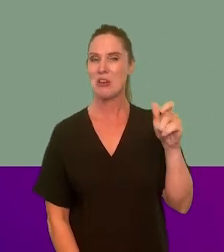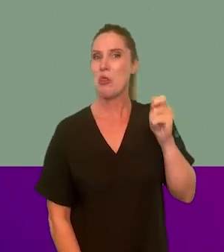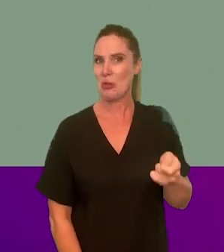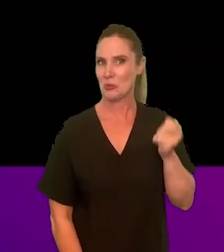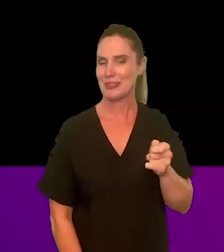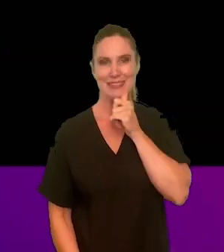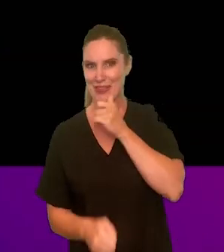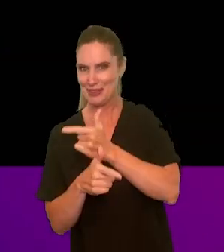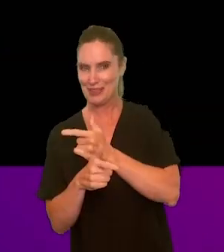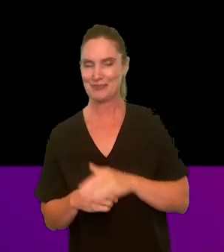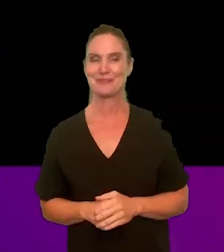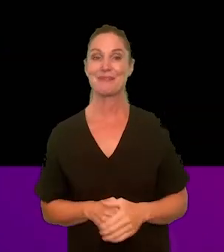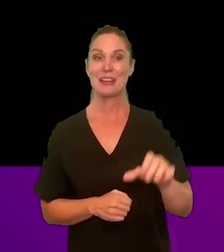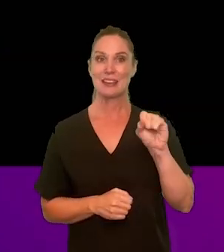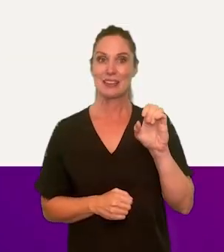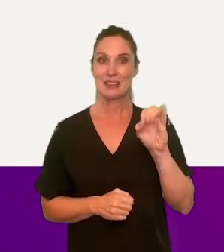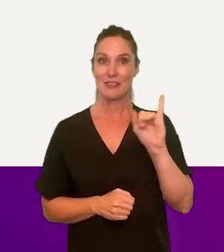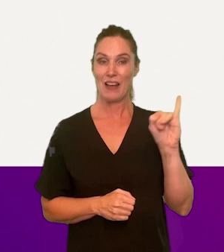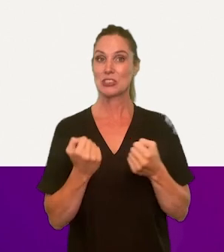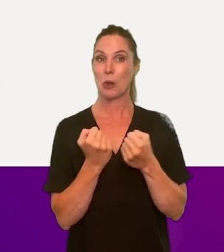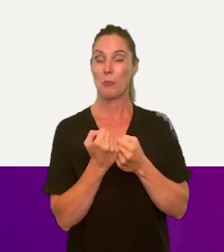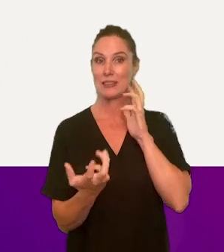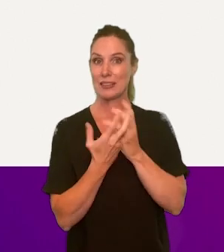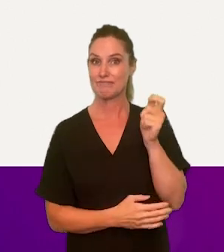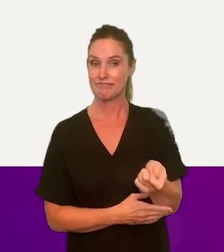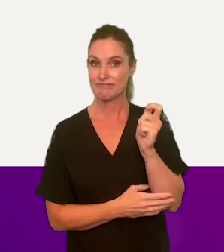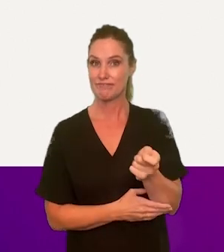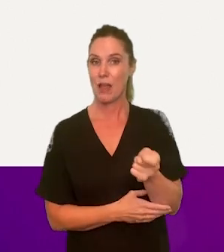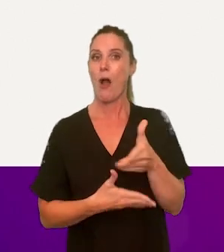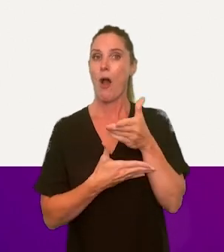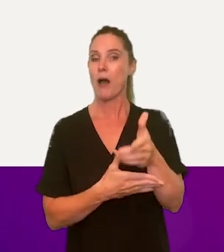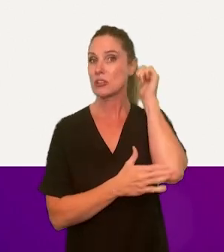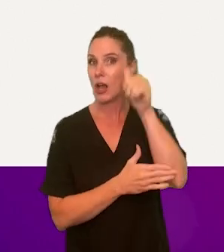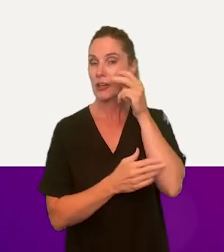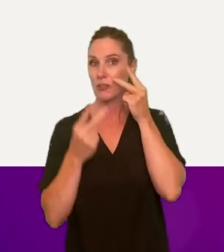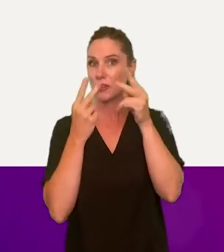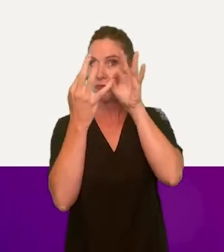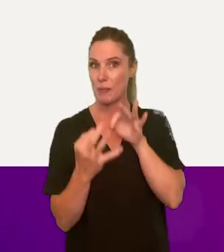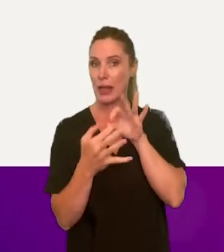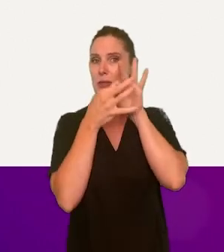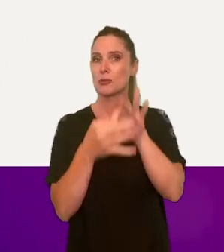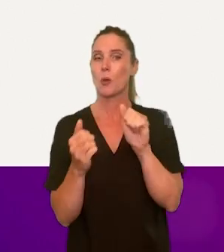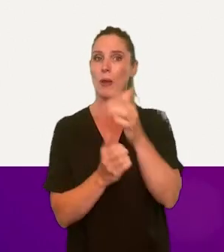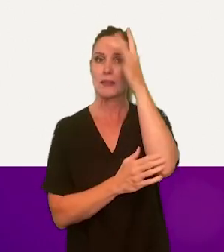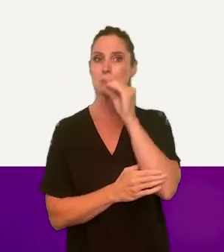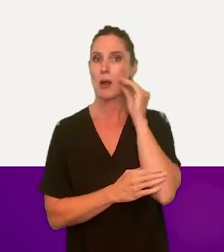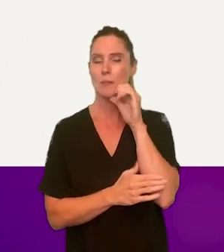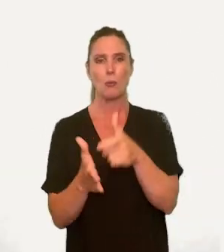Sofii supports adaptive switches and offers audio-visual feedback and connects directly to the smart home without the need for a mobile device.